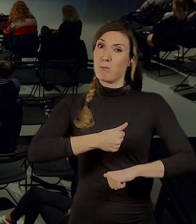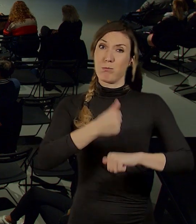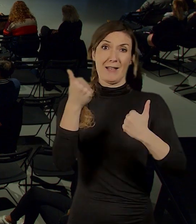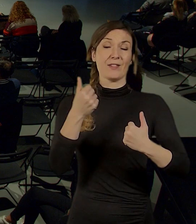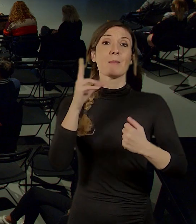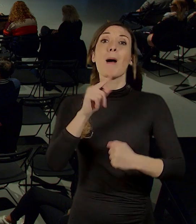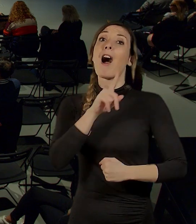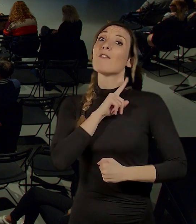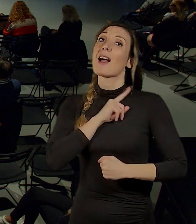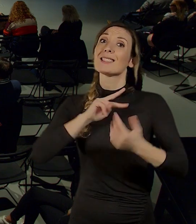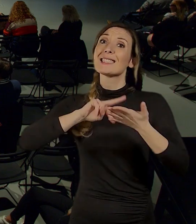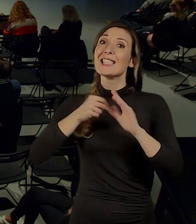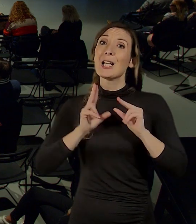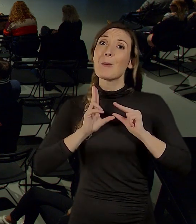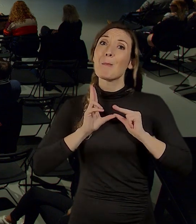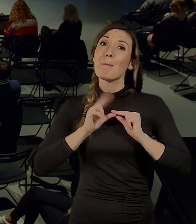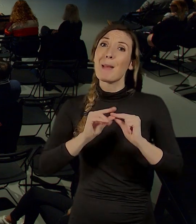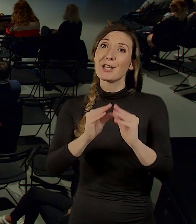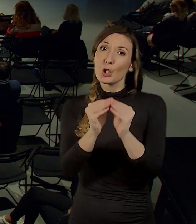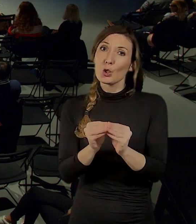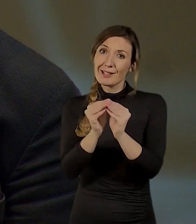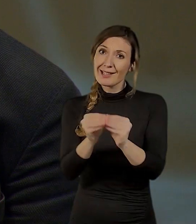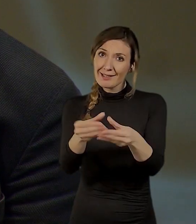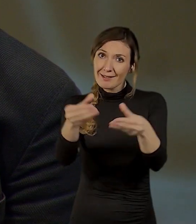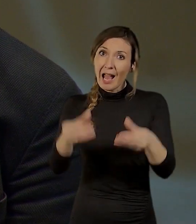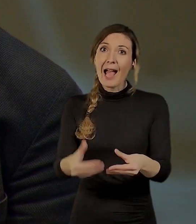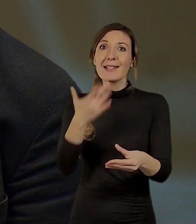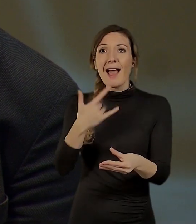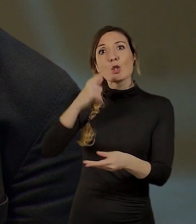so we already had a contract from 2010 that the original developer should pay